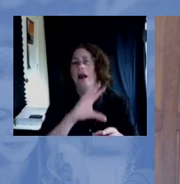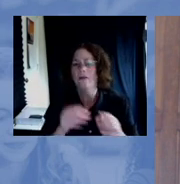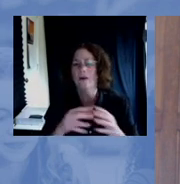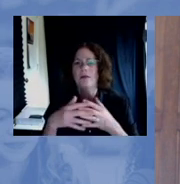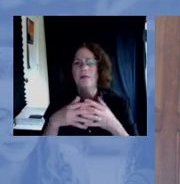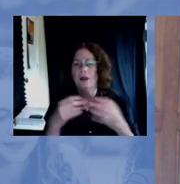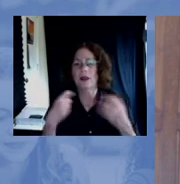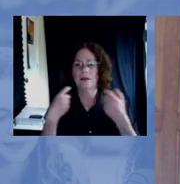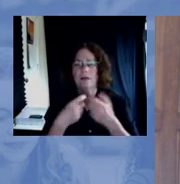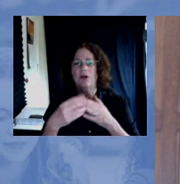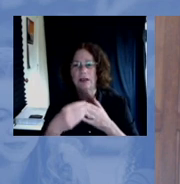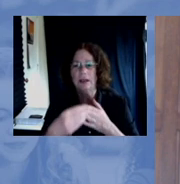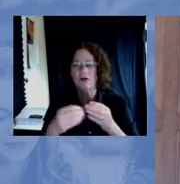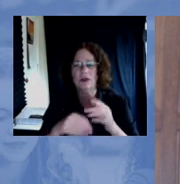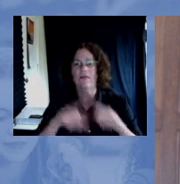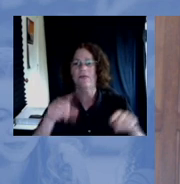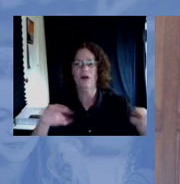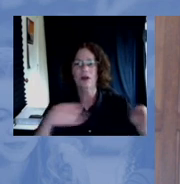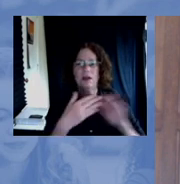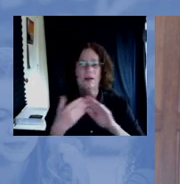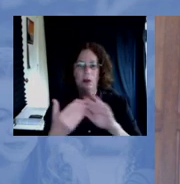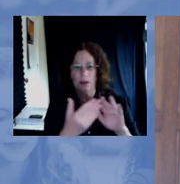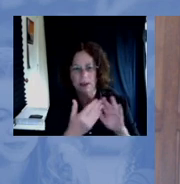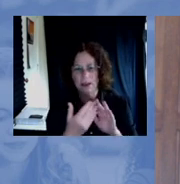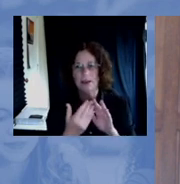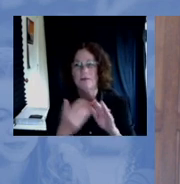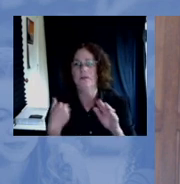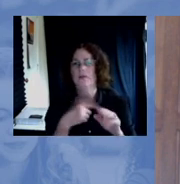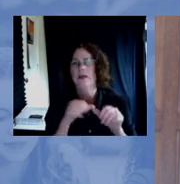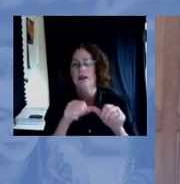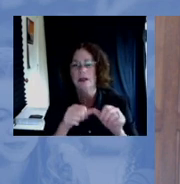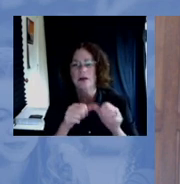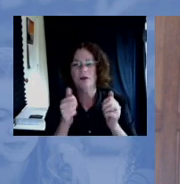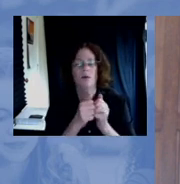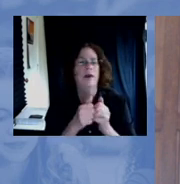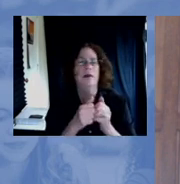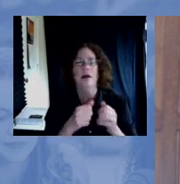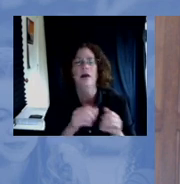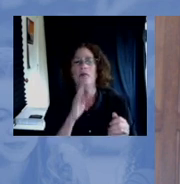IN THE VARIOUS COMMUNITIES, WE CONTINUED WITH A SERIES OF BREAKFASTS ALSO ATTENDED WORSHIP